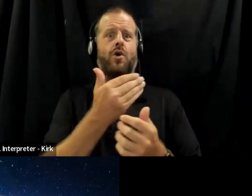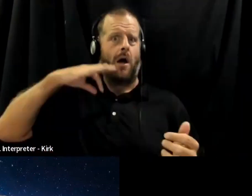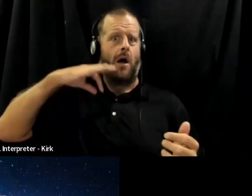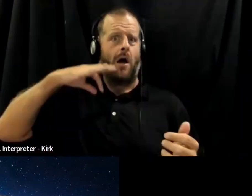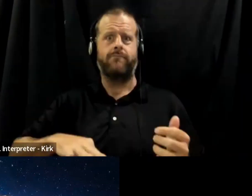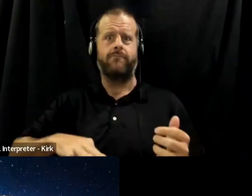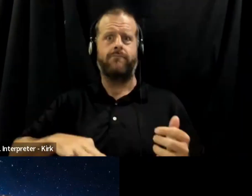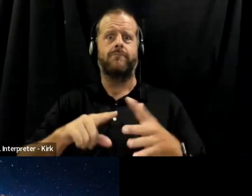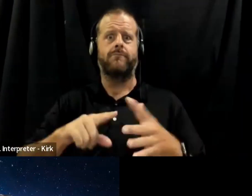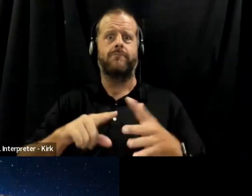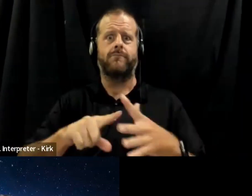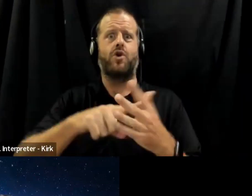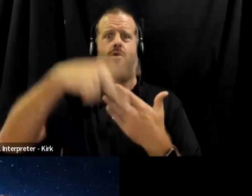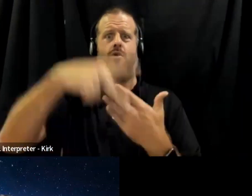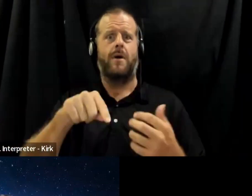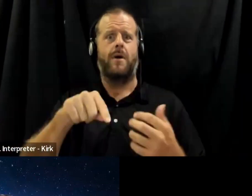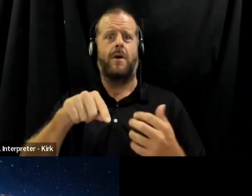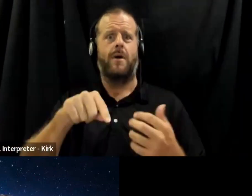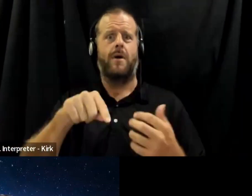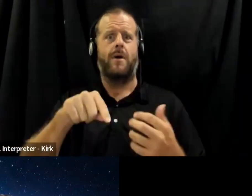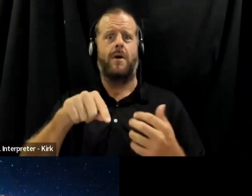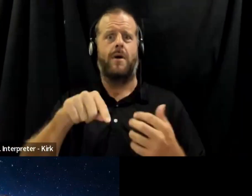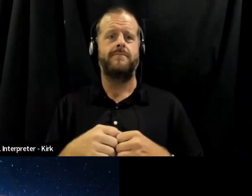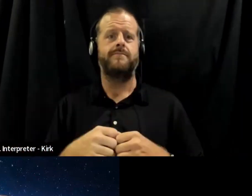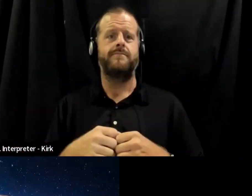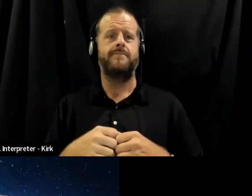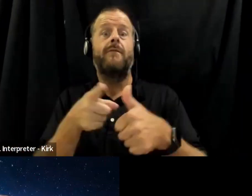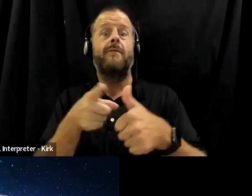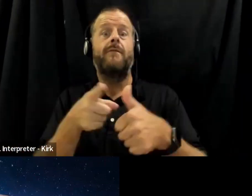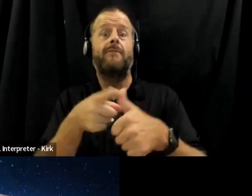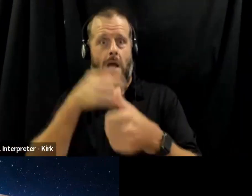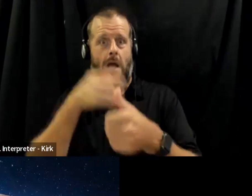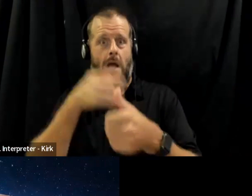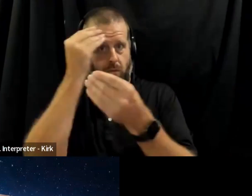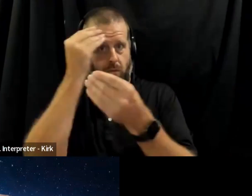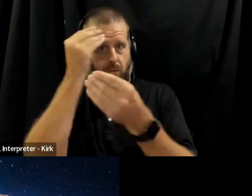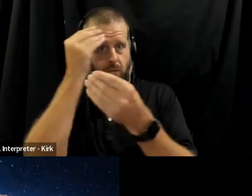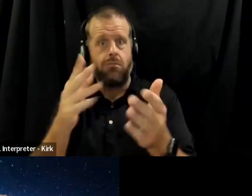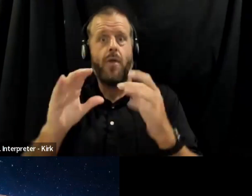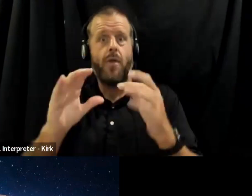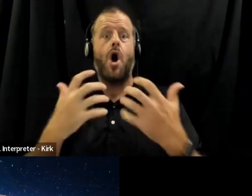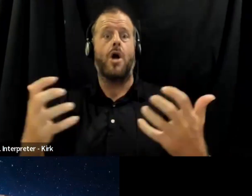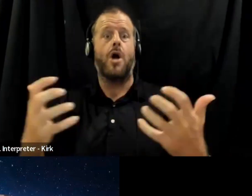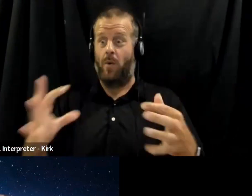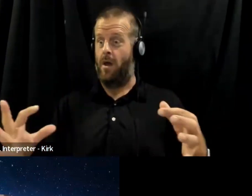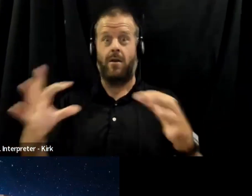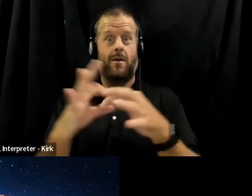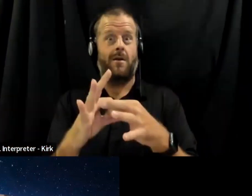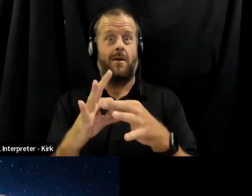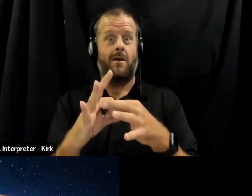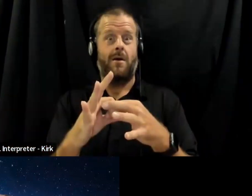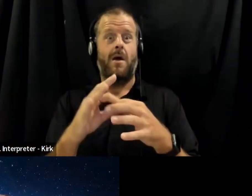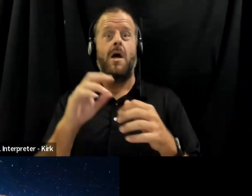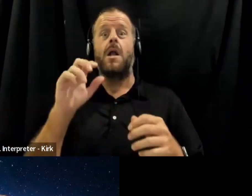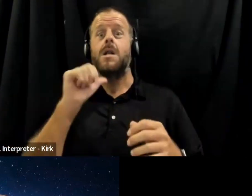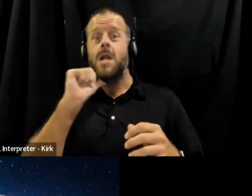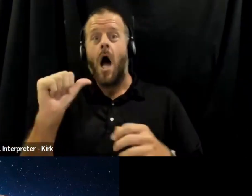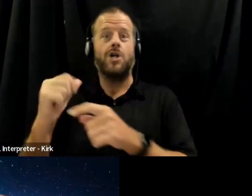So the first thing I'll say to our audience is that if you can build bridges like that, non traditional pathways for people to break in, that's so powerful.